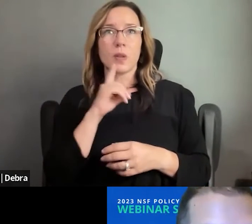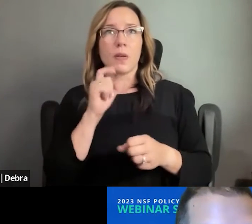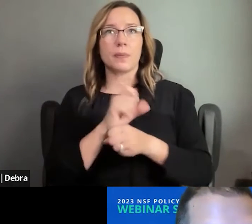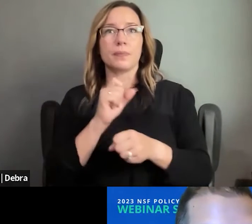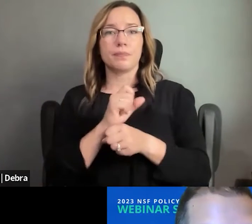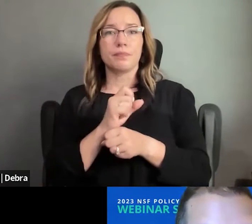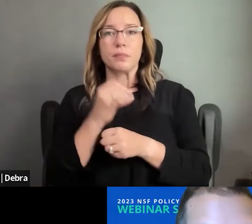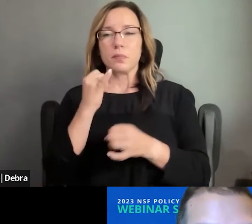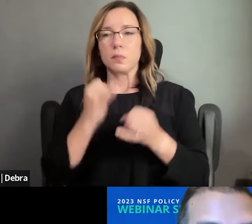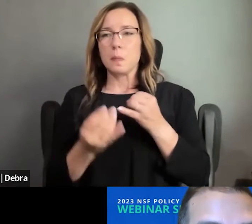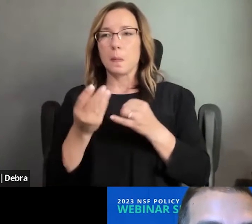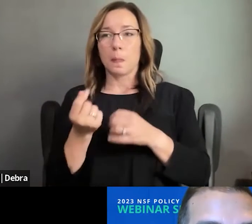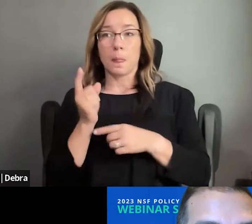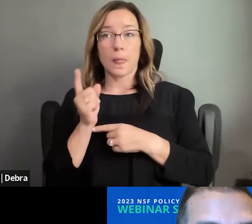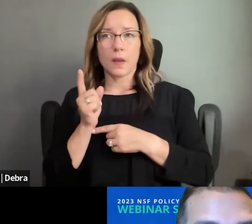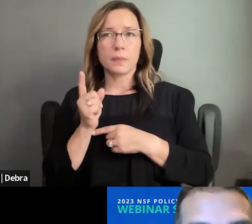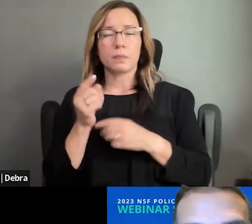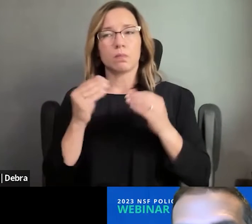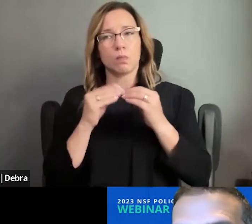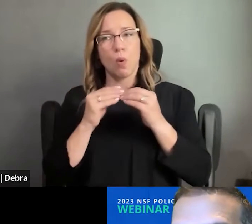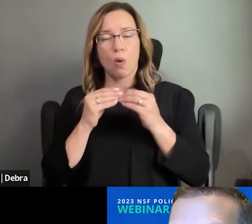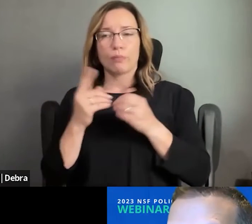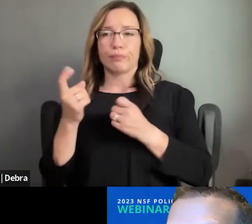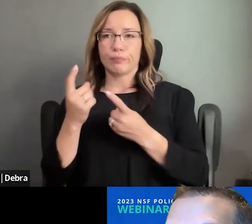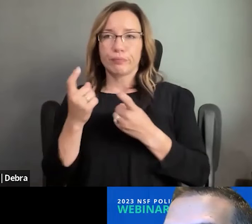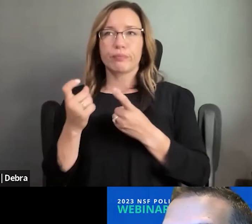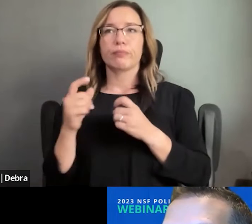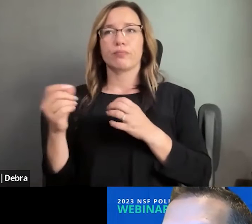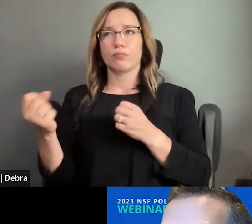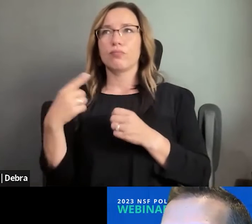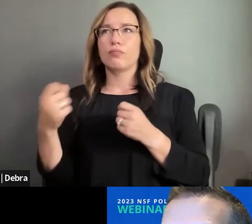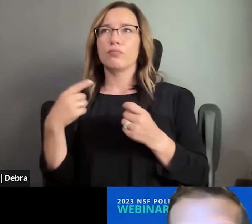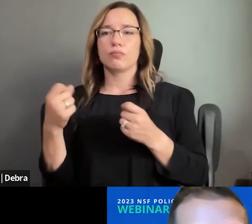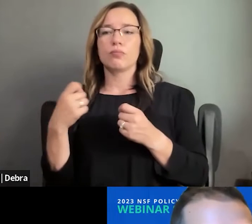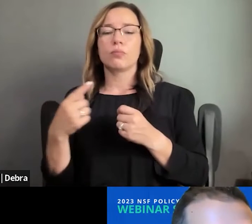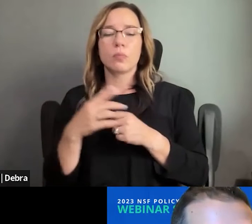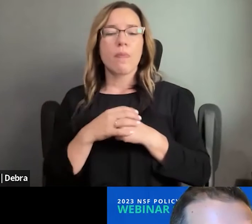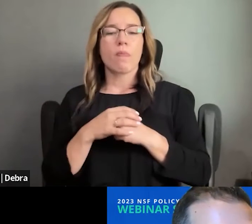a bunch of more questions coming in. We're looking at those and I've